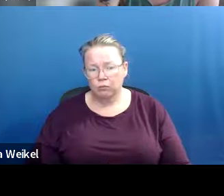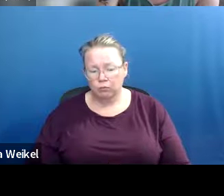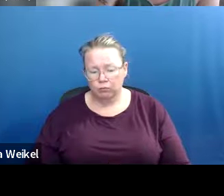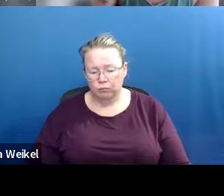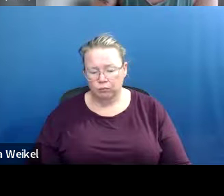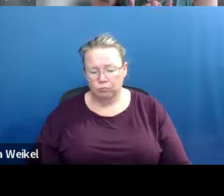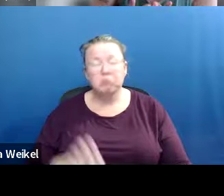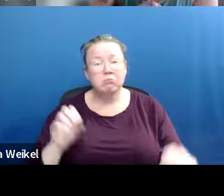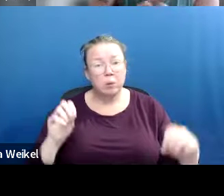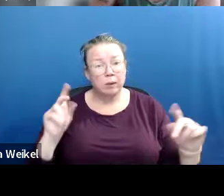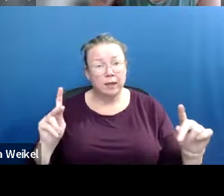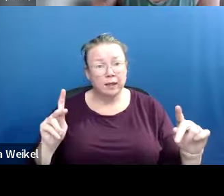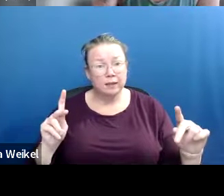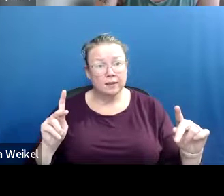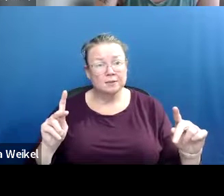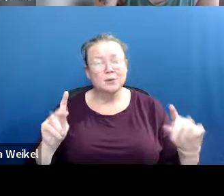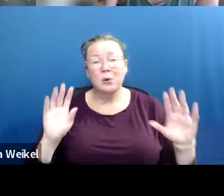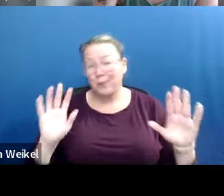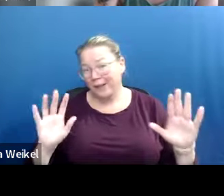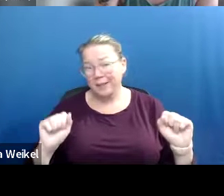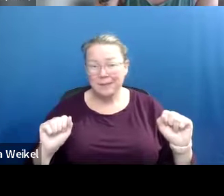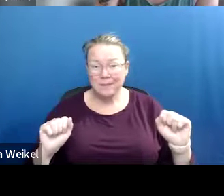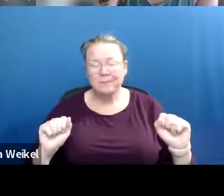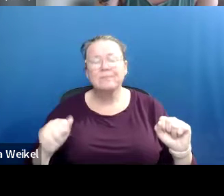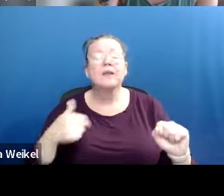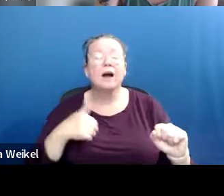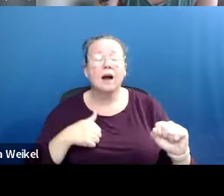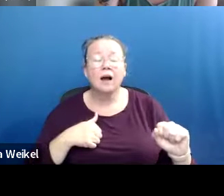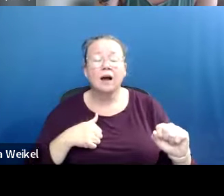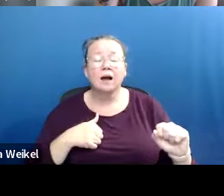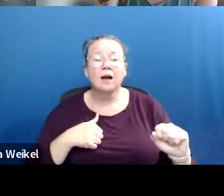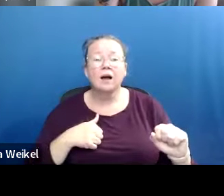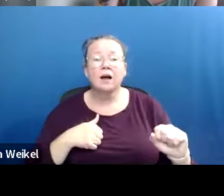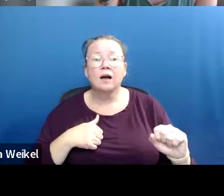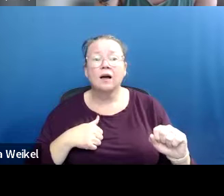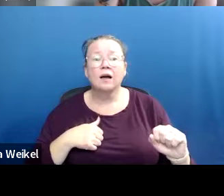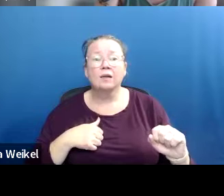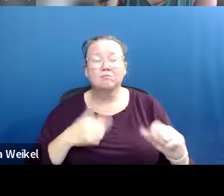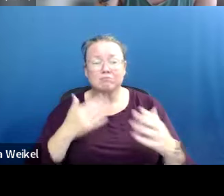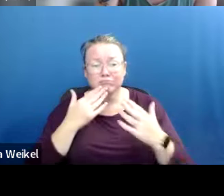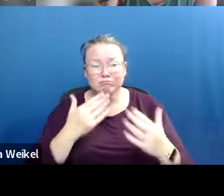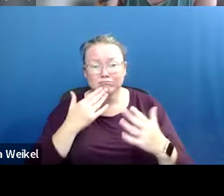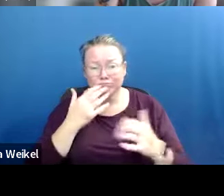Harm (He/Him): Okay? Harm (He/Him): Well, I Harm (He/Him): am thankful that everyone